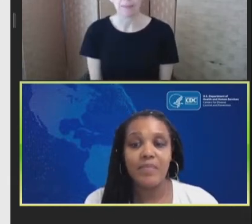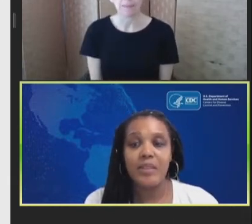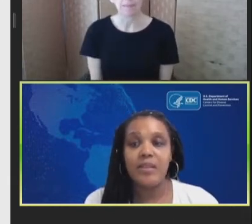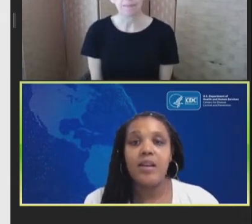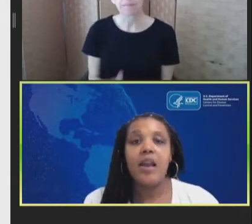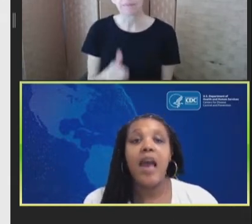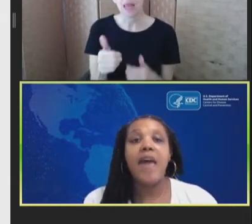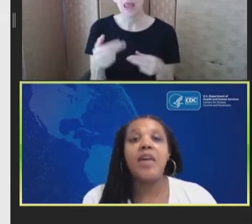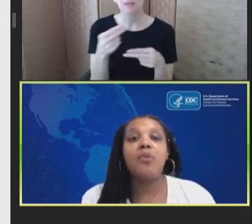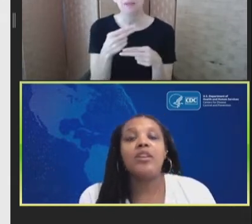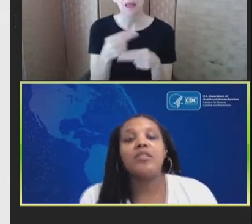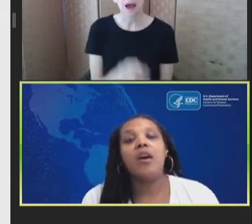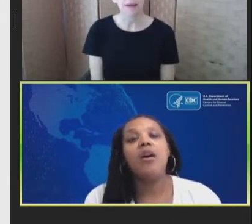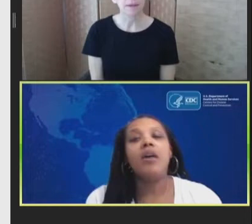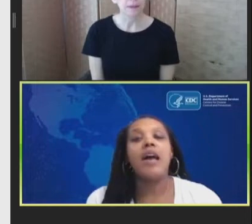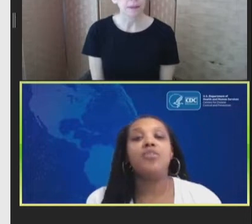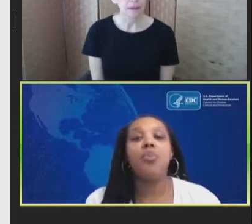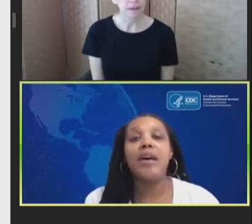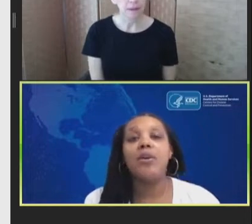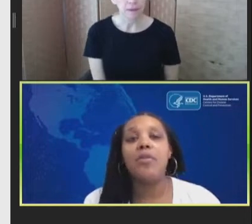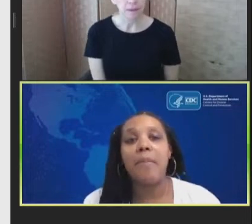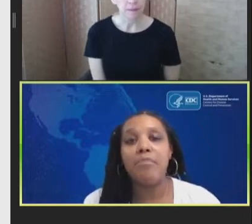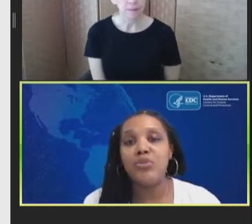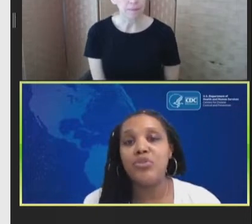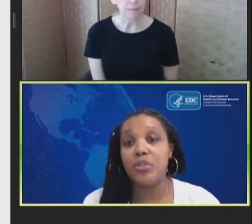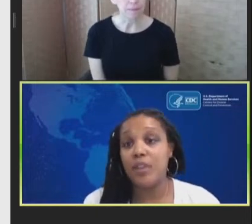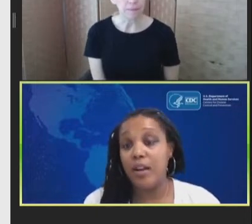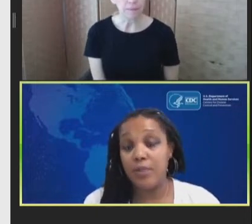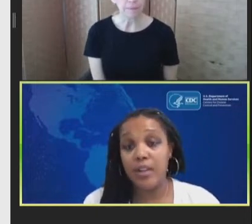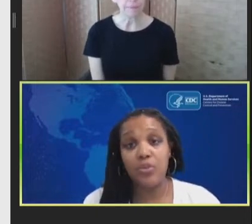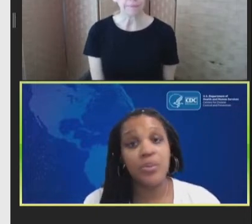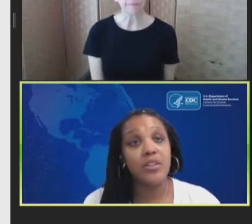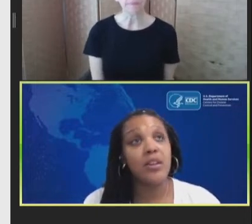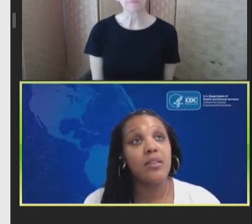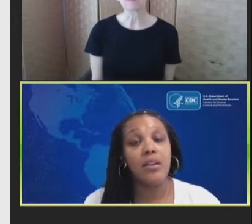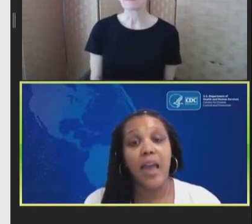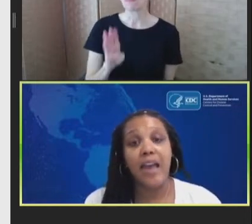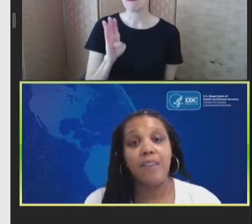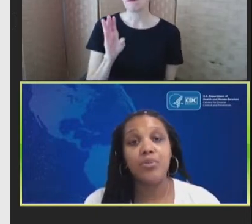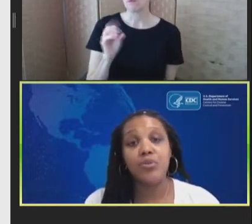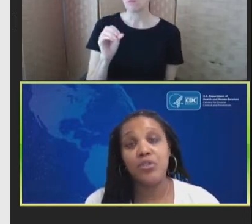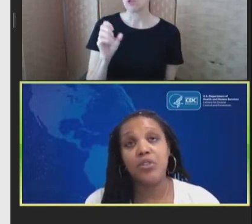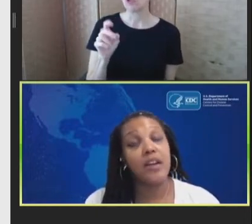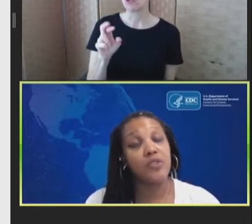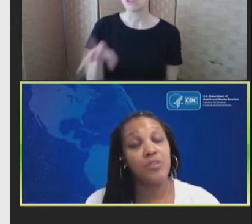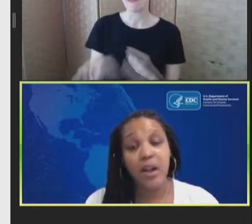And then we saw as well that booster coverage when we took a look at booster, not just